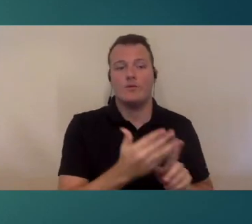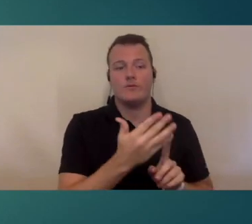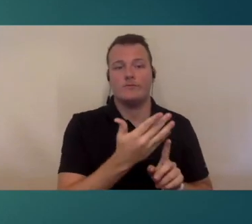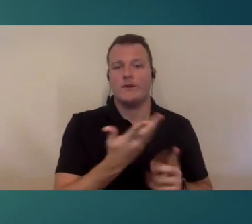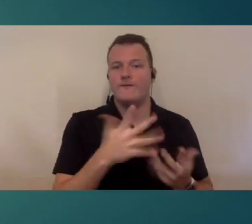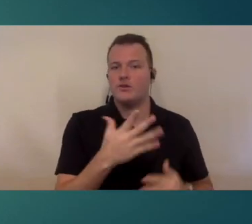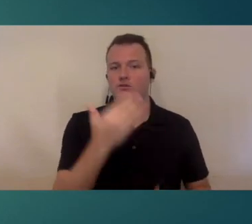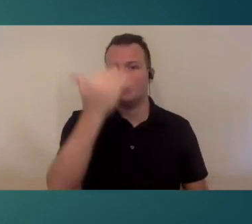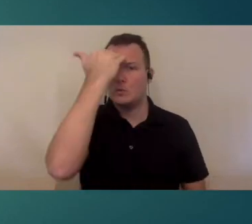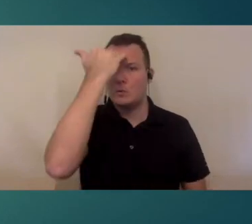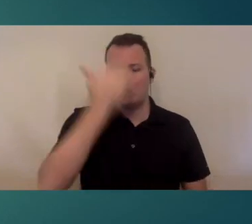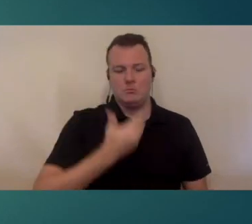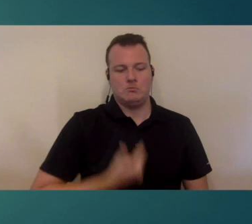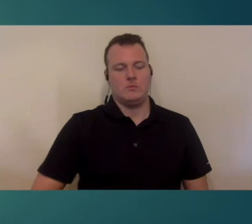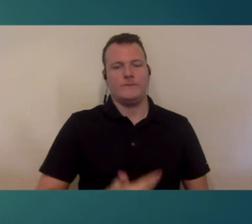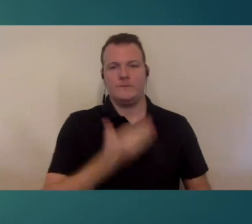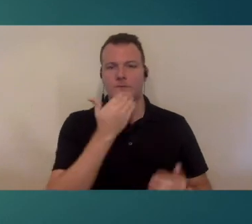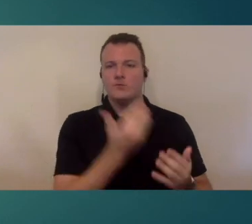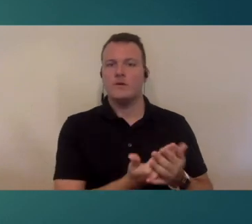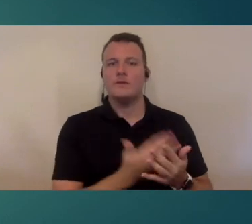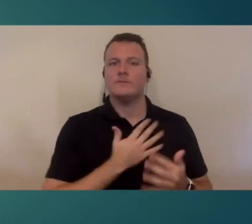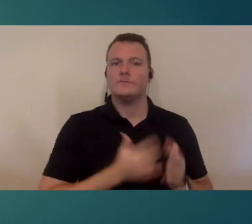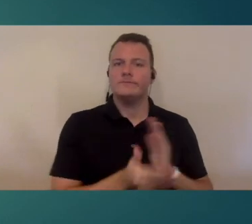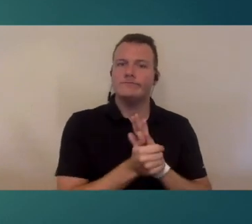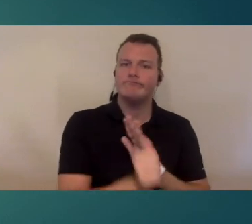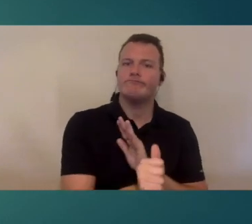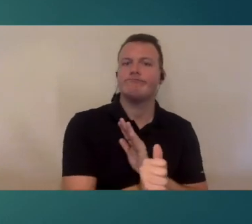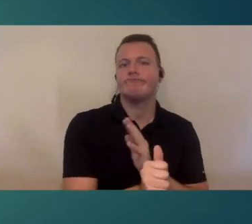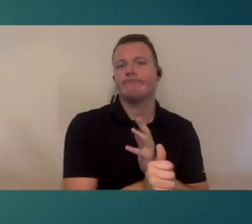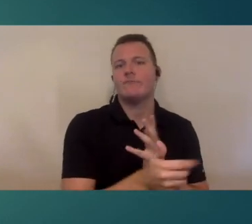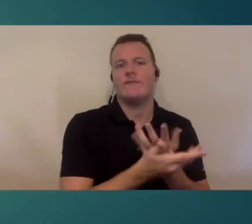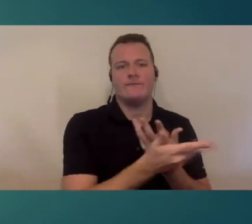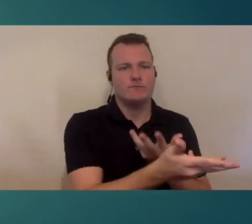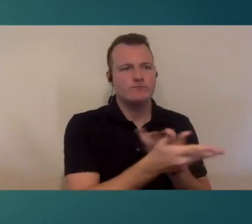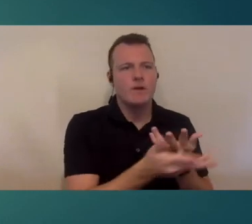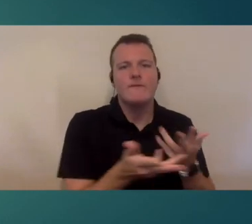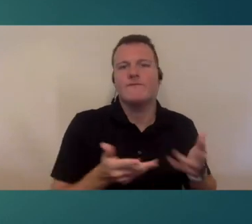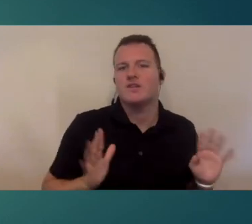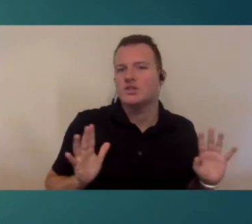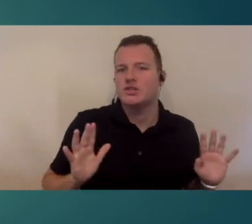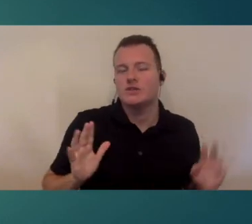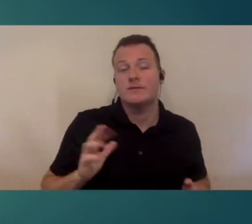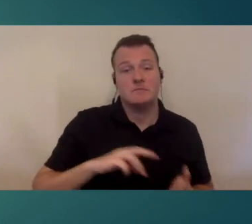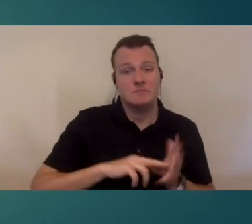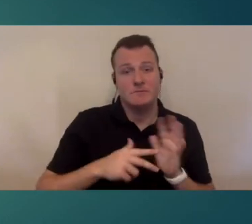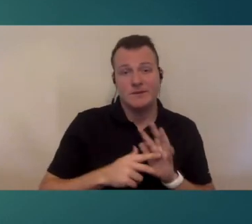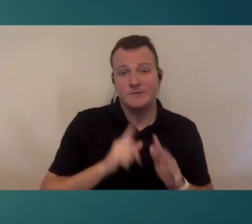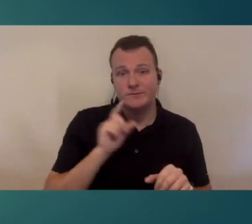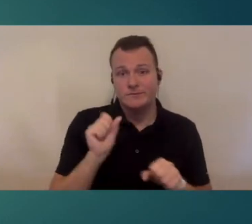very well, and your skill set. So you're probably not even going to have an